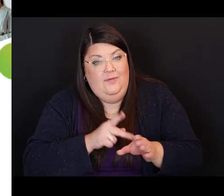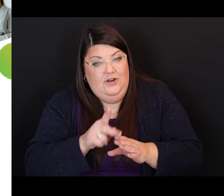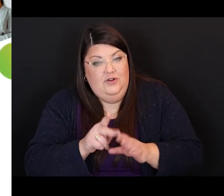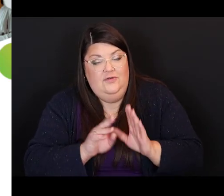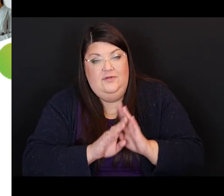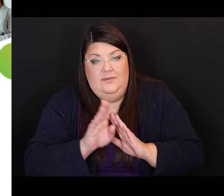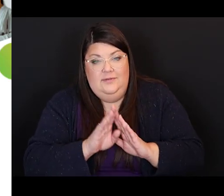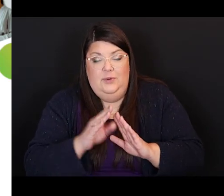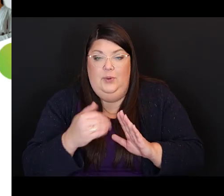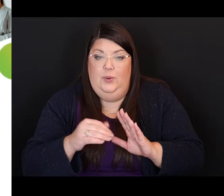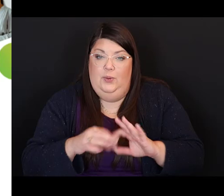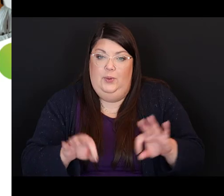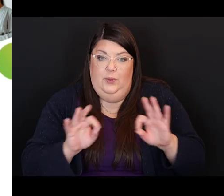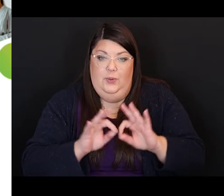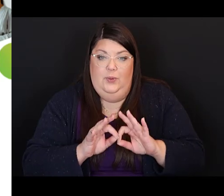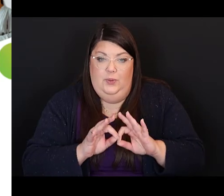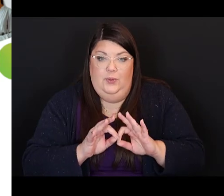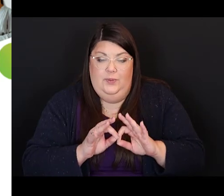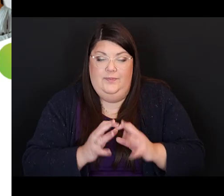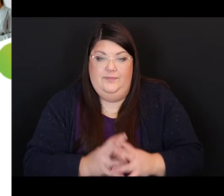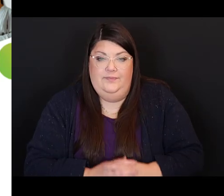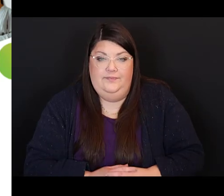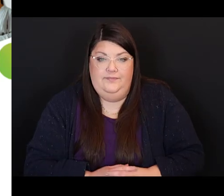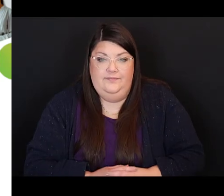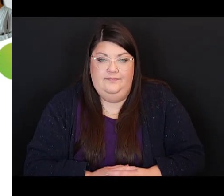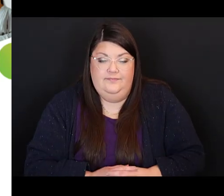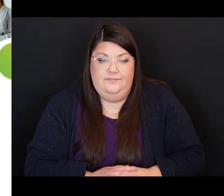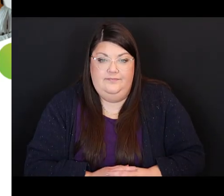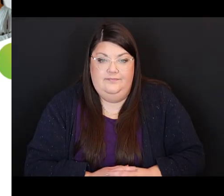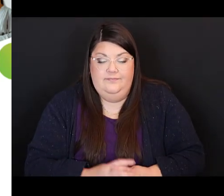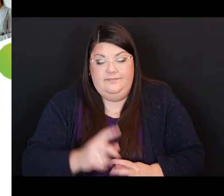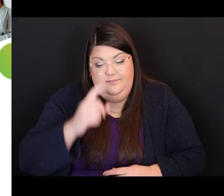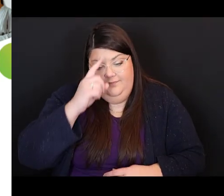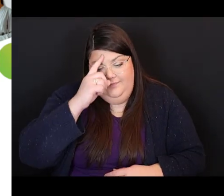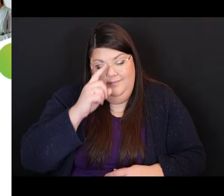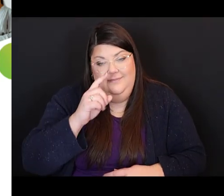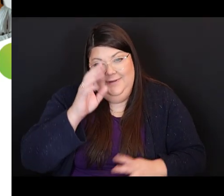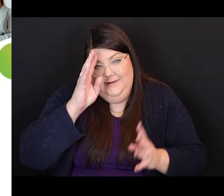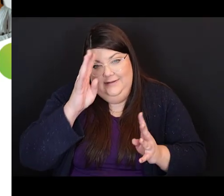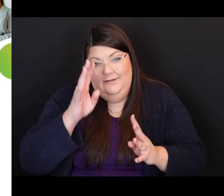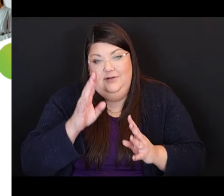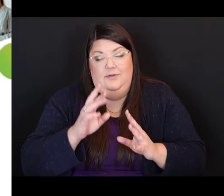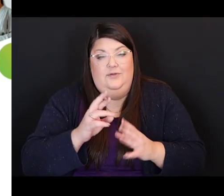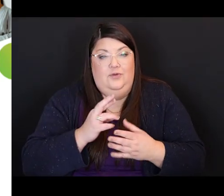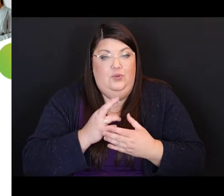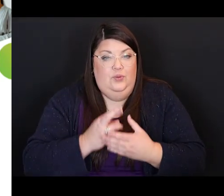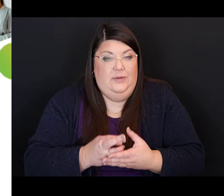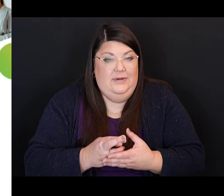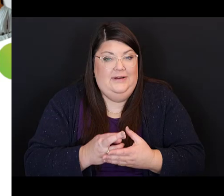development is critical. And I think the Innovative Rehabilitation Training Program was